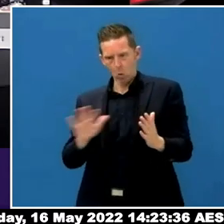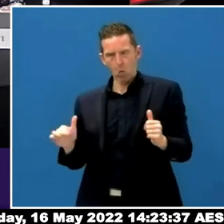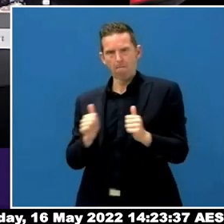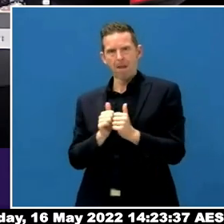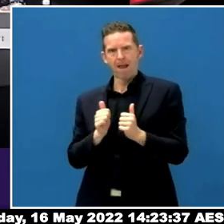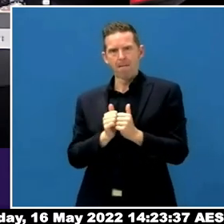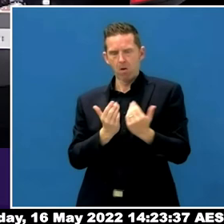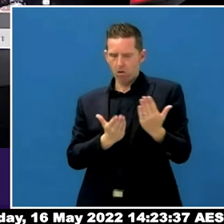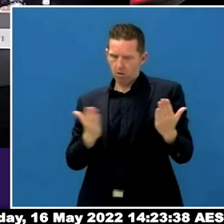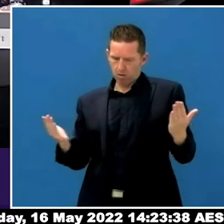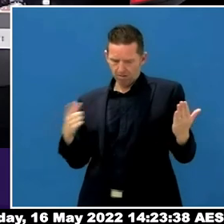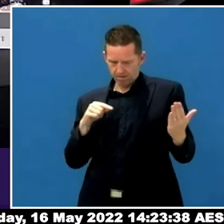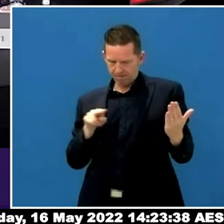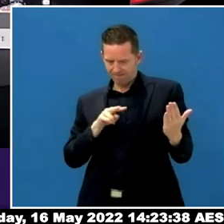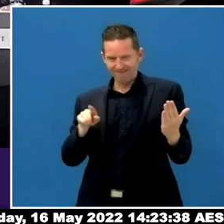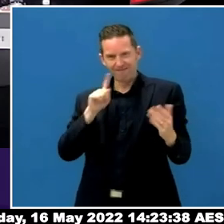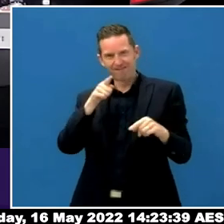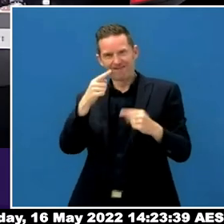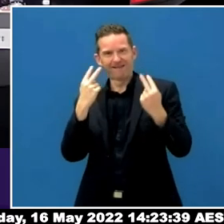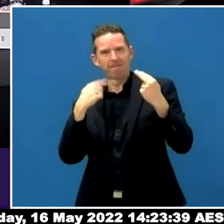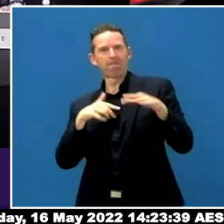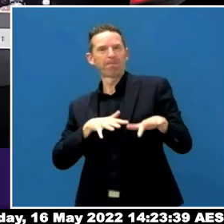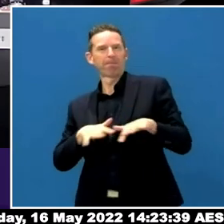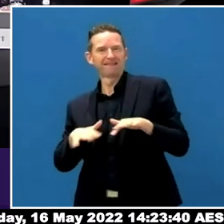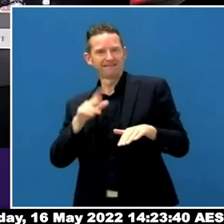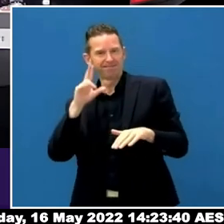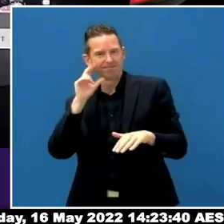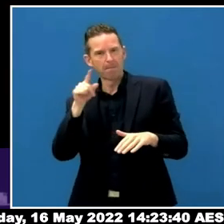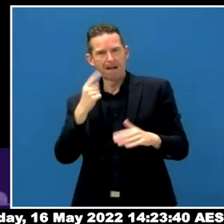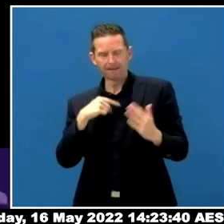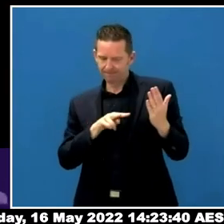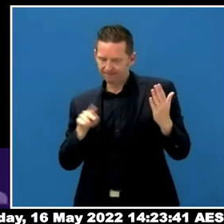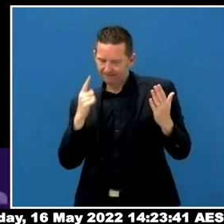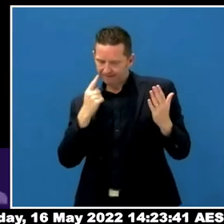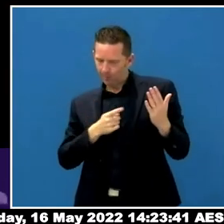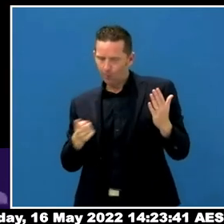And my bird laughed too.